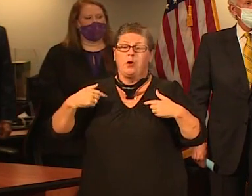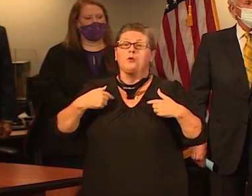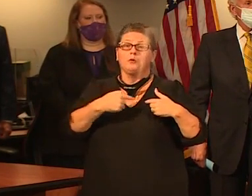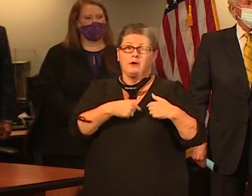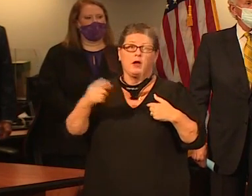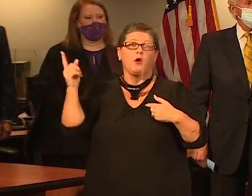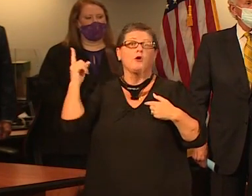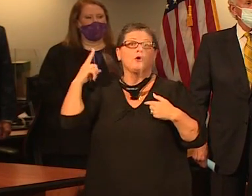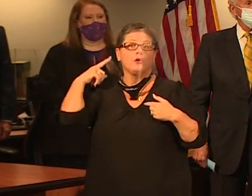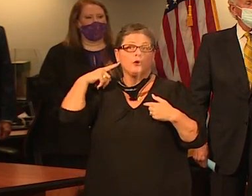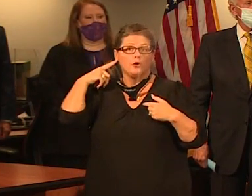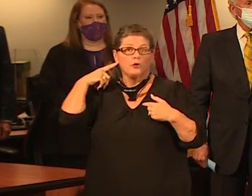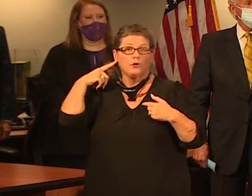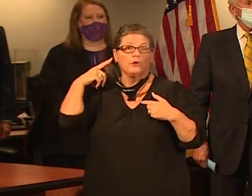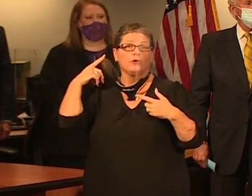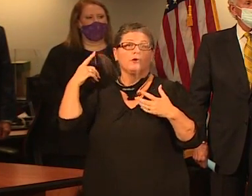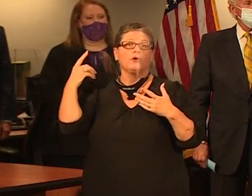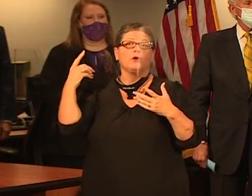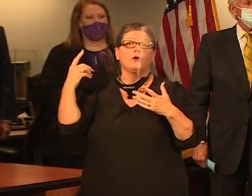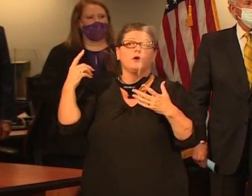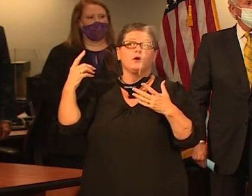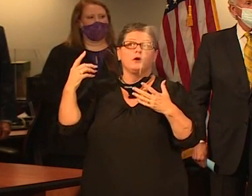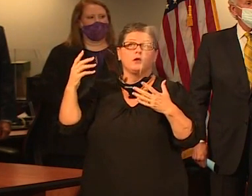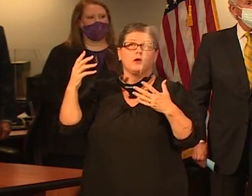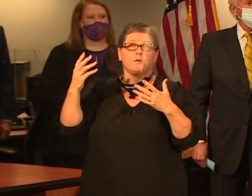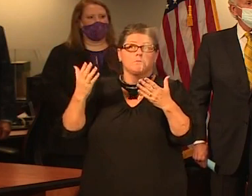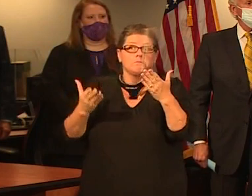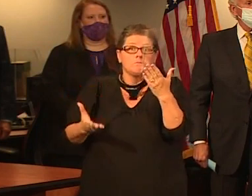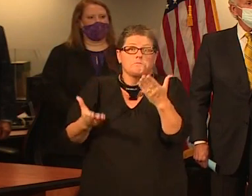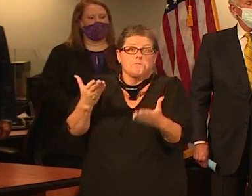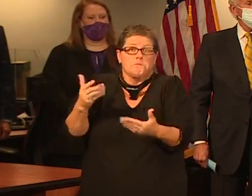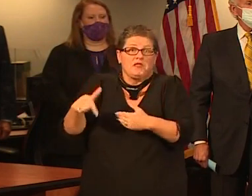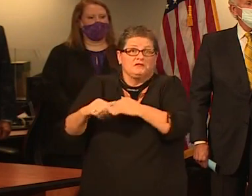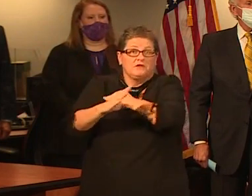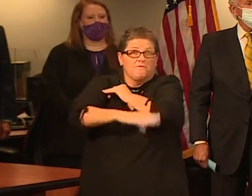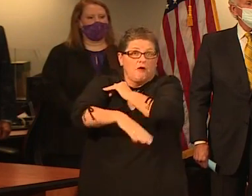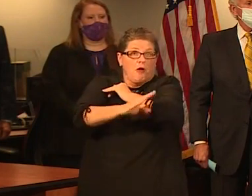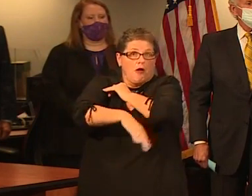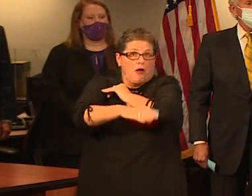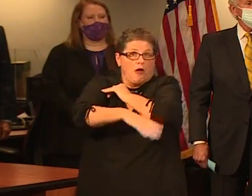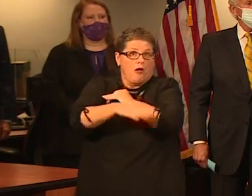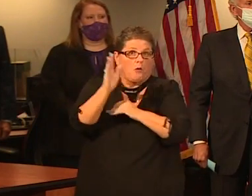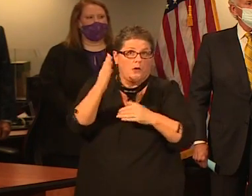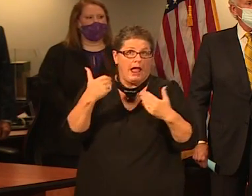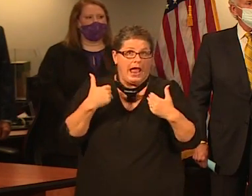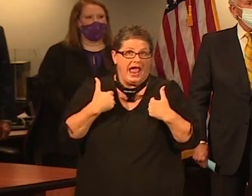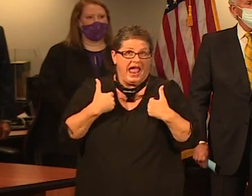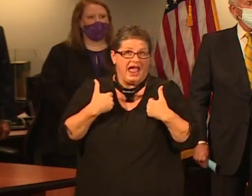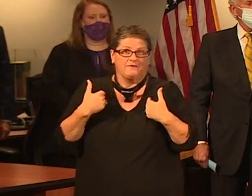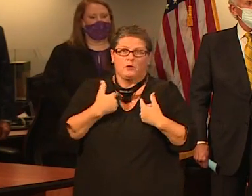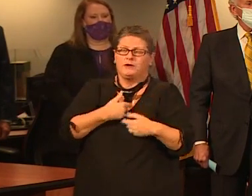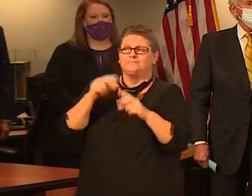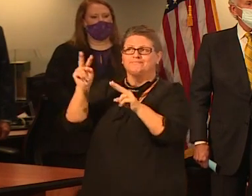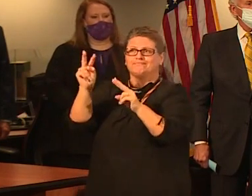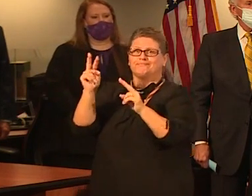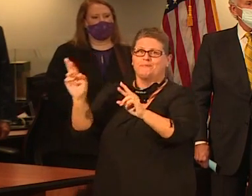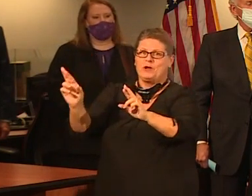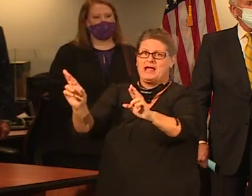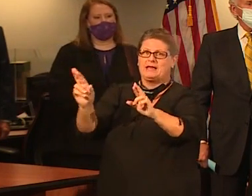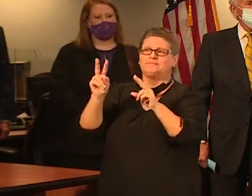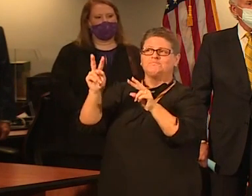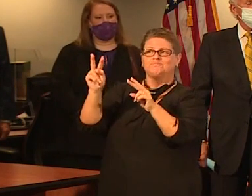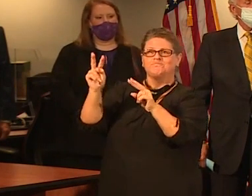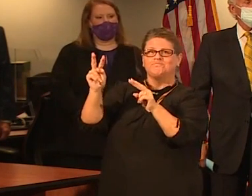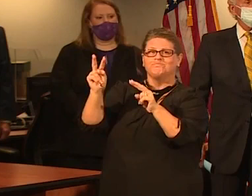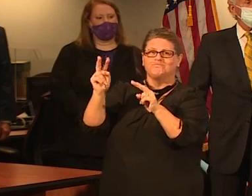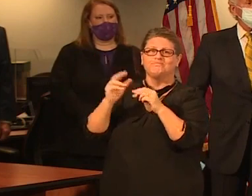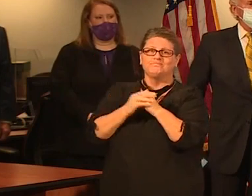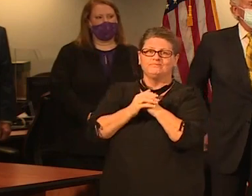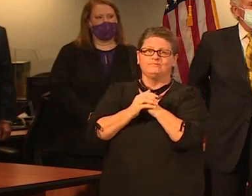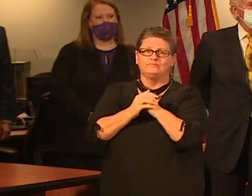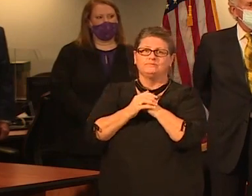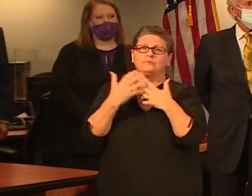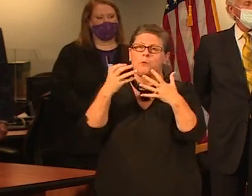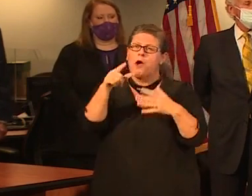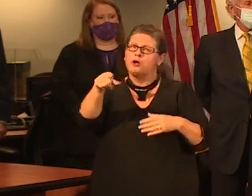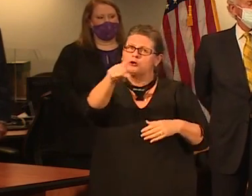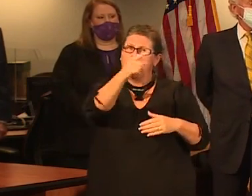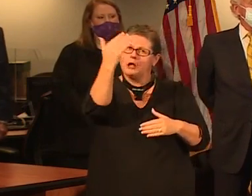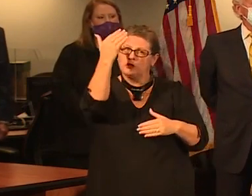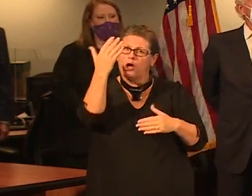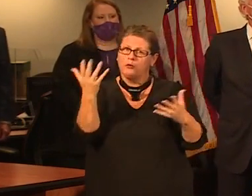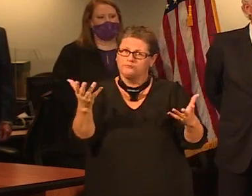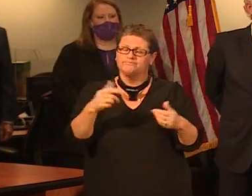WE, JUST LIKE YOU, HAVE HEARD THAT AN IMPROVED VACCINE COULD BE MADE AVAILABLE AS EARLY AS THIS FALL, AND WE WILL BE READY . THERE ARE THINGS THAT I WOULD